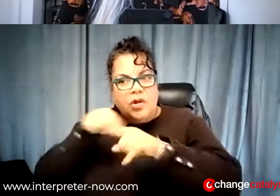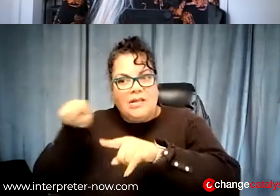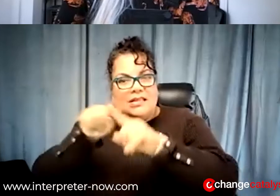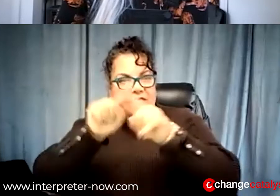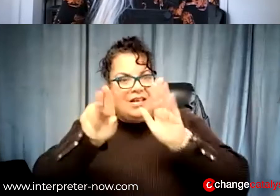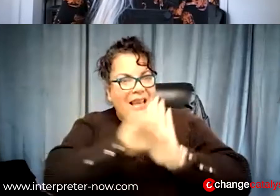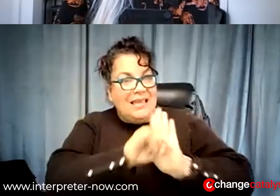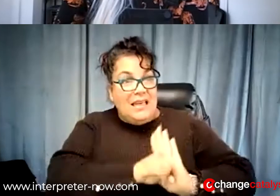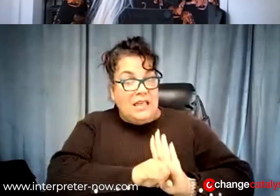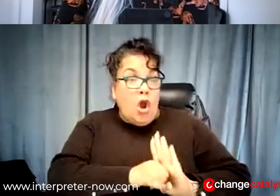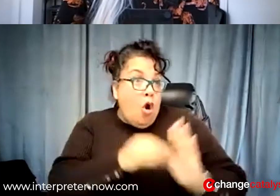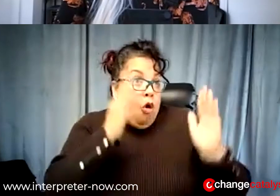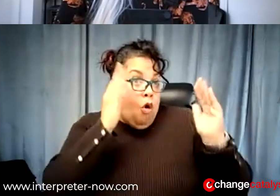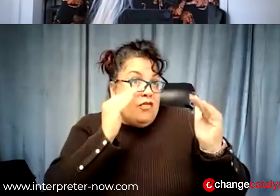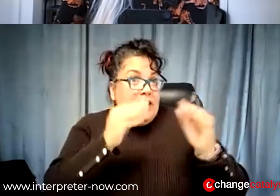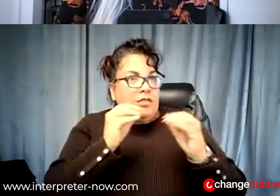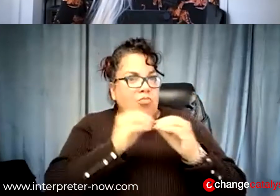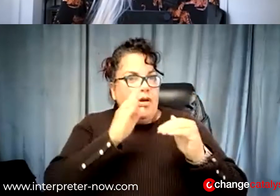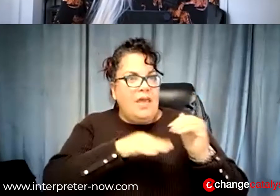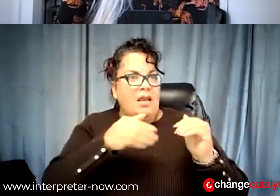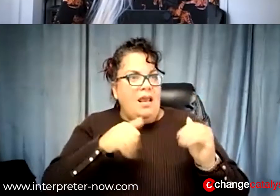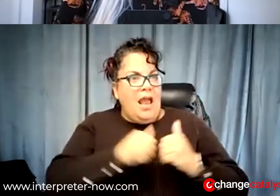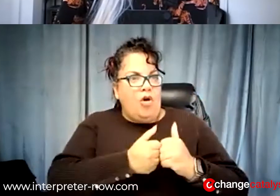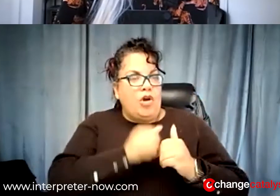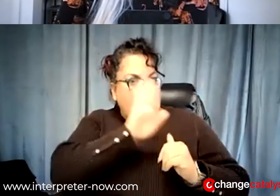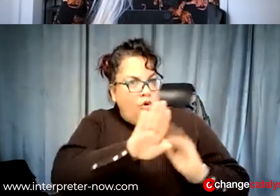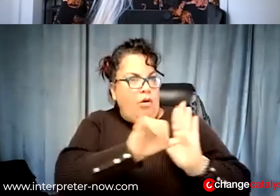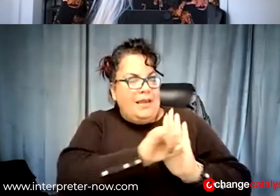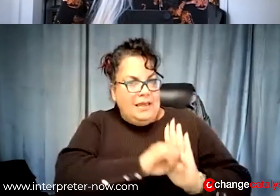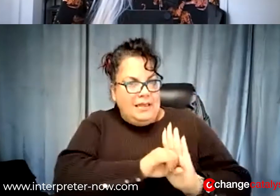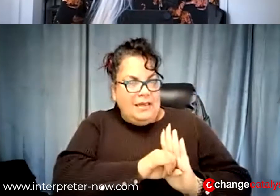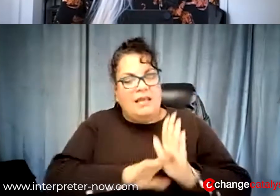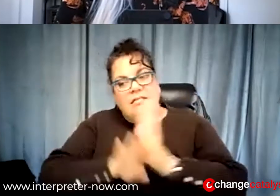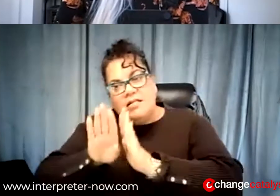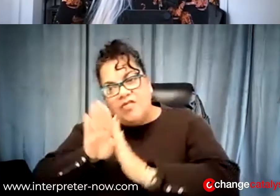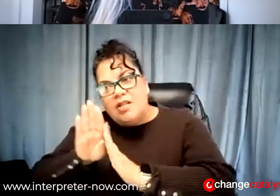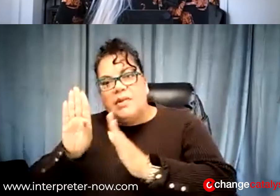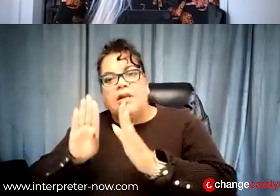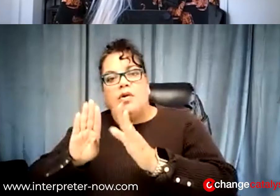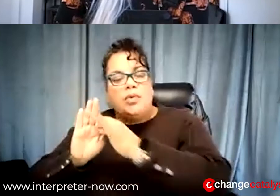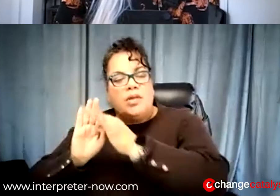than the ones that you hold yourself, right. And then building relationships with that community.